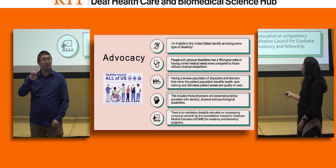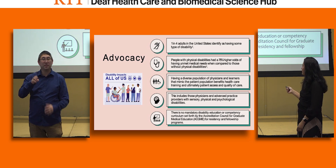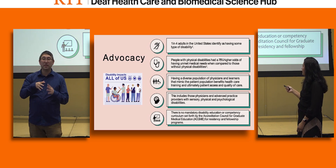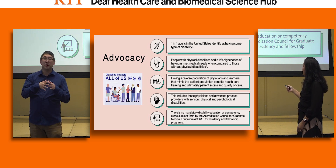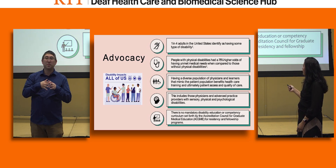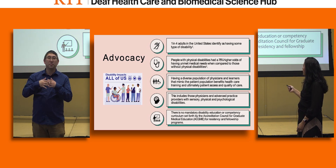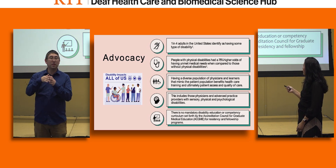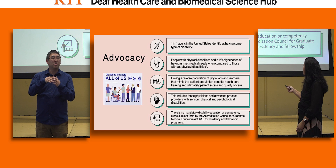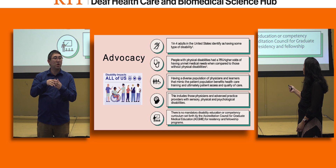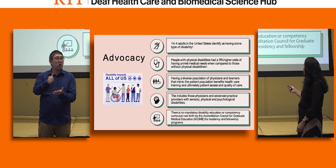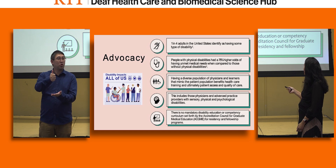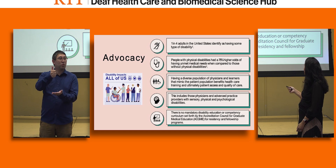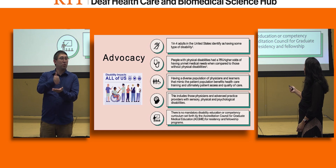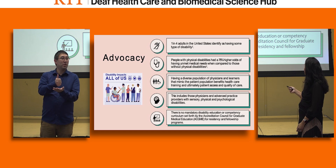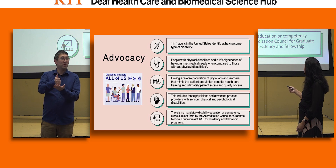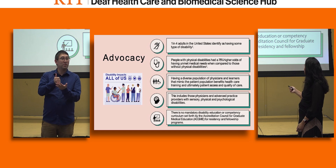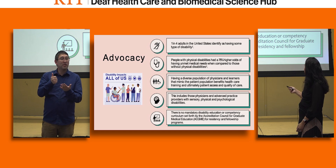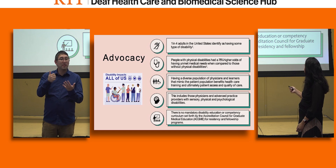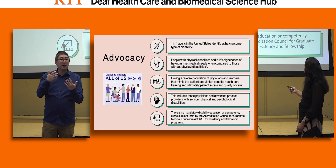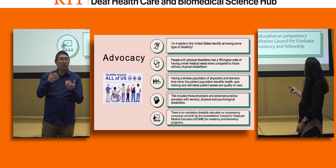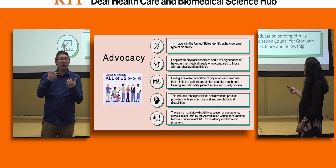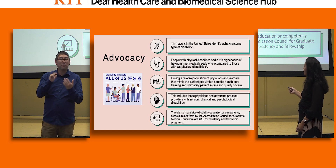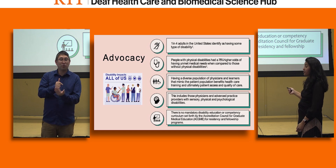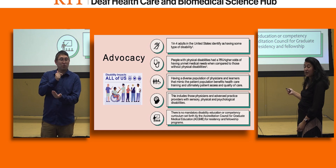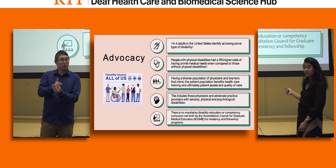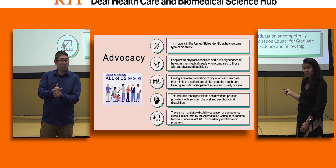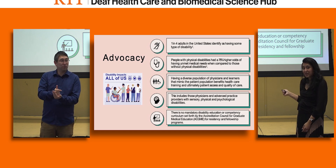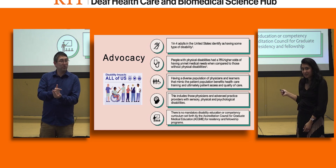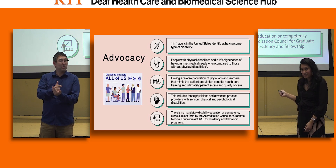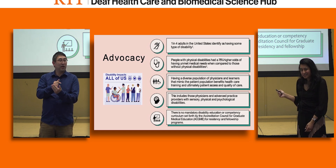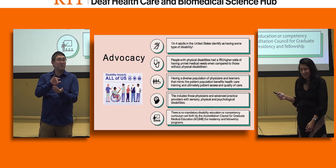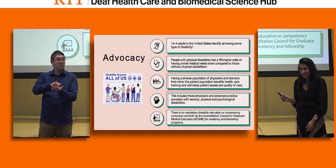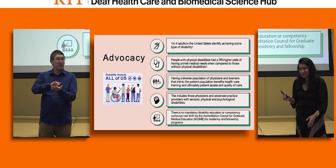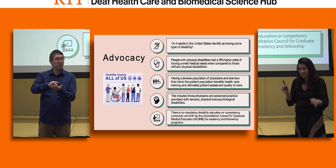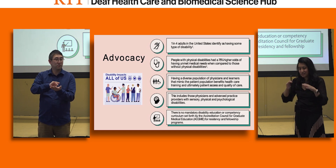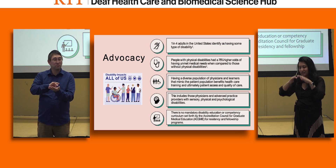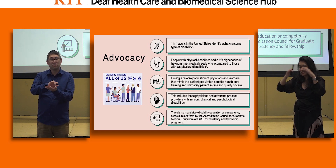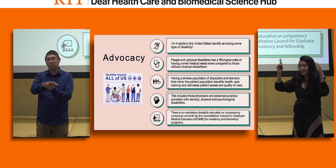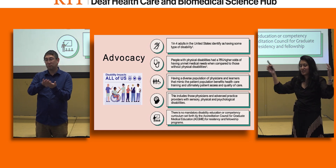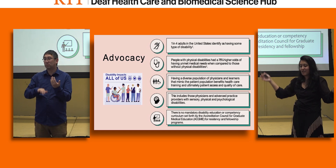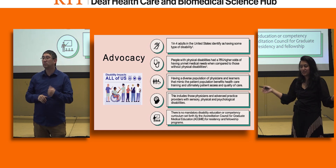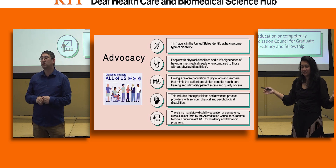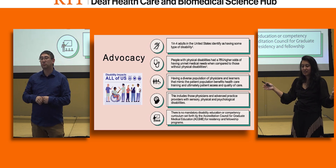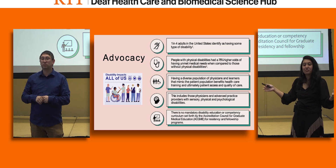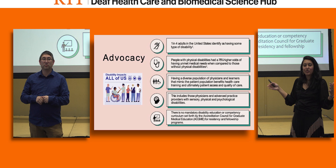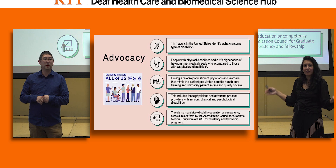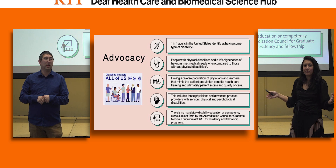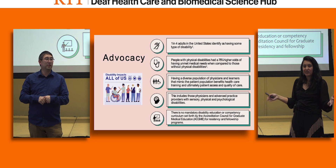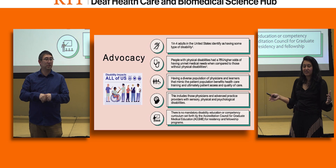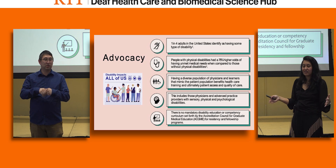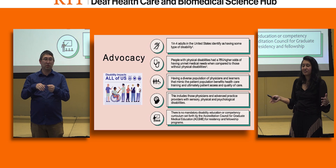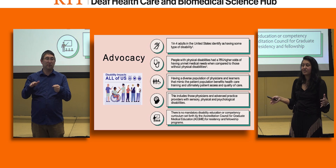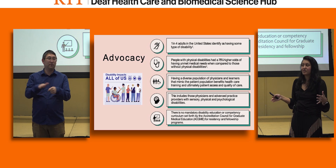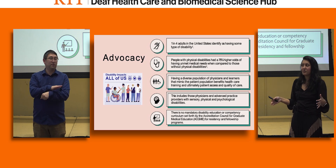the American Accreditation Council for Graduate Medical Education, so this covers-- this umbrella organization in the U.S.